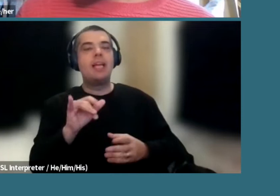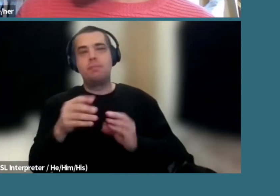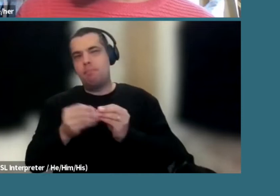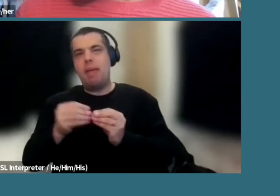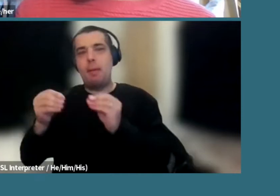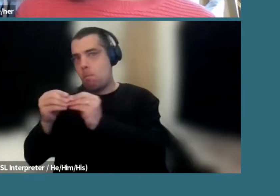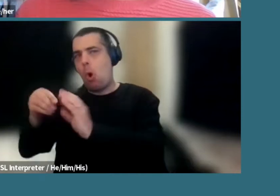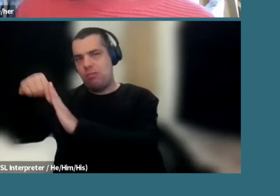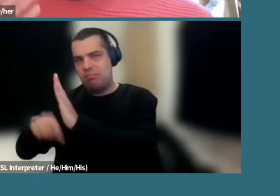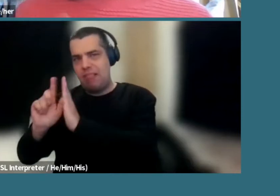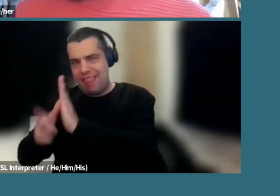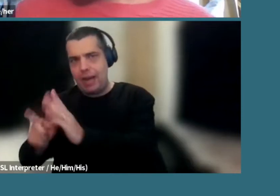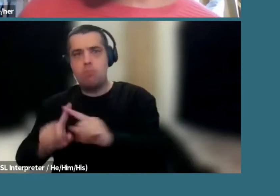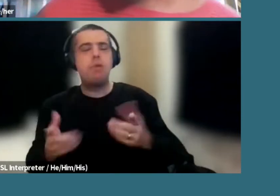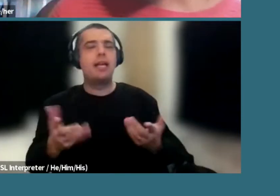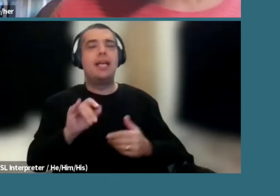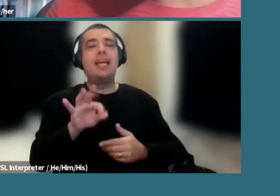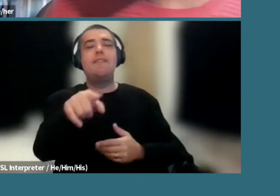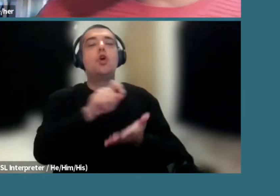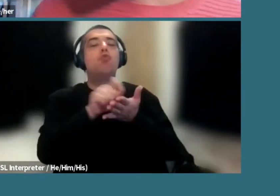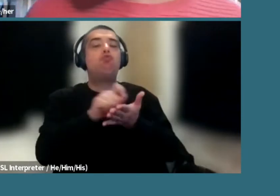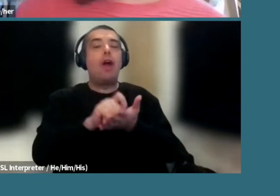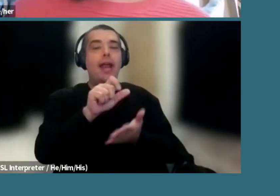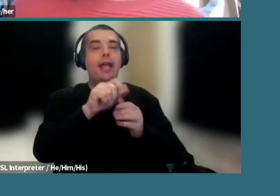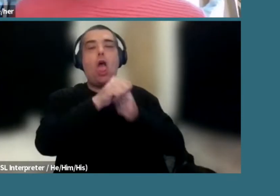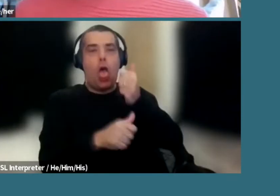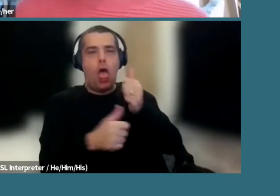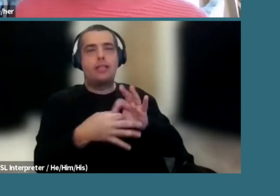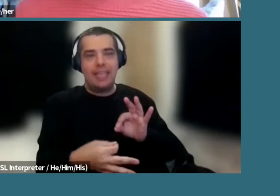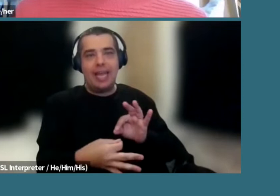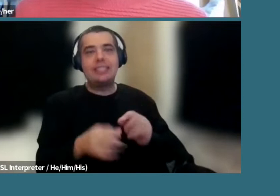but if you're writing the alt text for an institution,